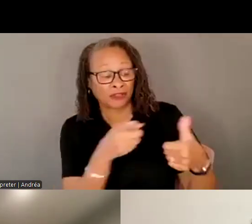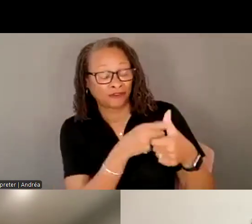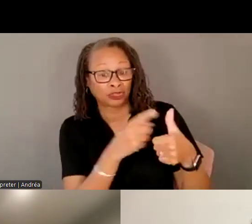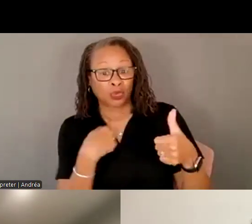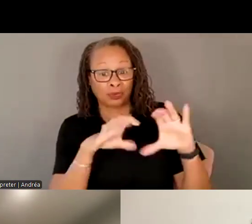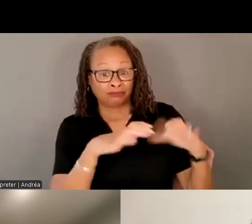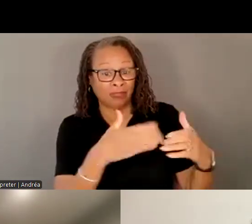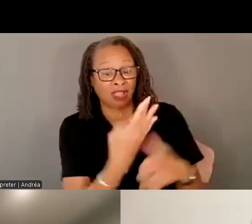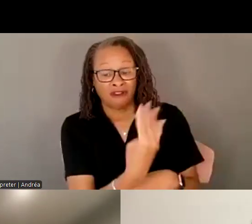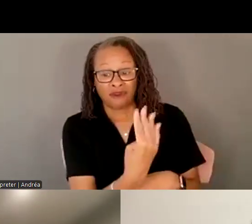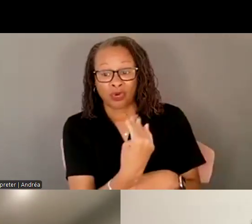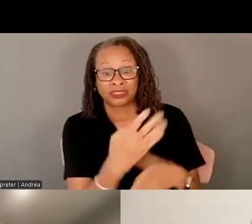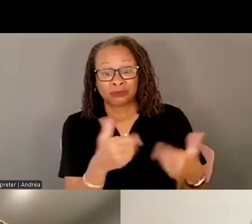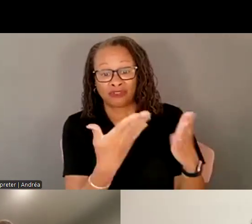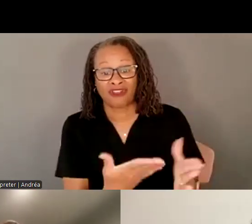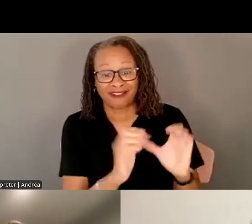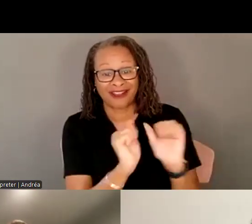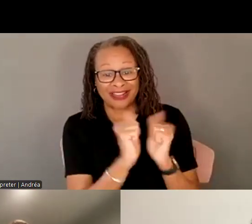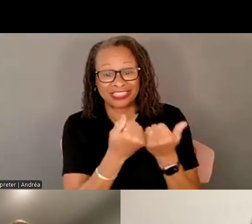of 14 provider agencies in New York City,